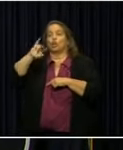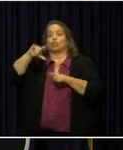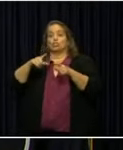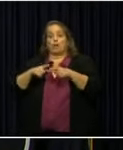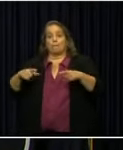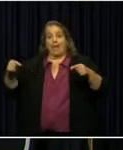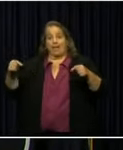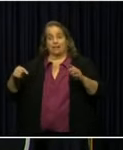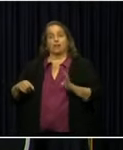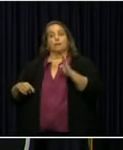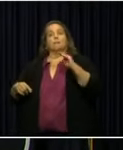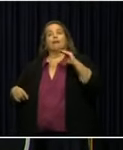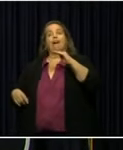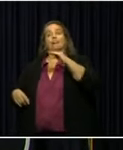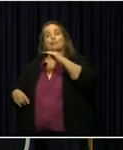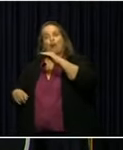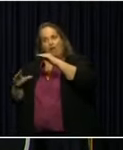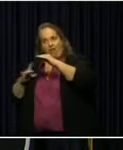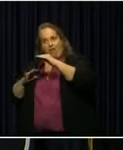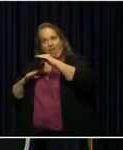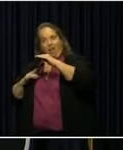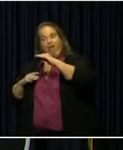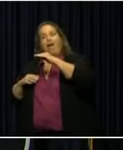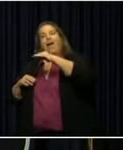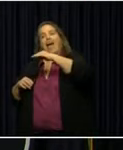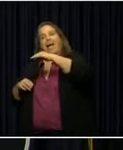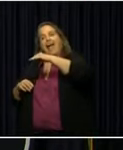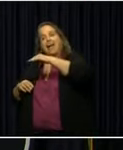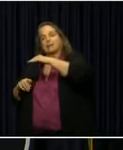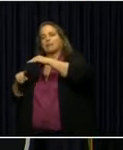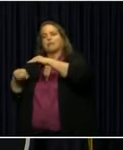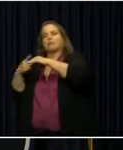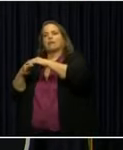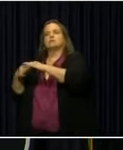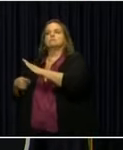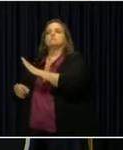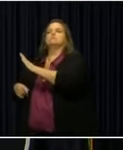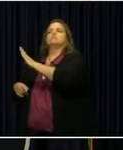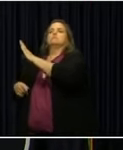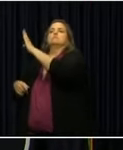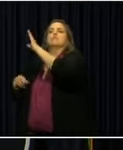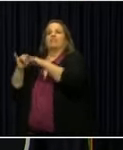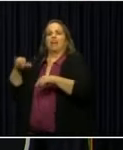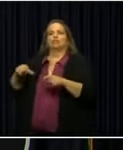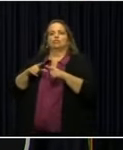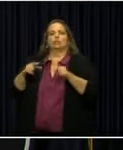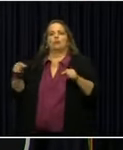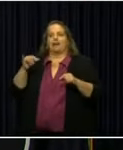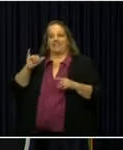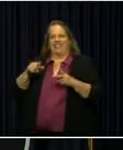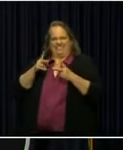SOME OF THE EARLY TREATMENTS PEOPLE HAD HOPED ABOUT ARE TURNING OUT SO FAR NOT TO BE VERY SUCCESSFUL, BUT THEN THERE